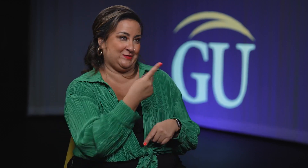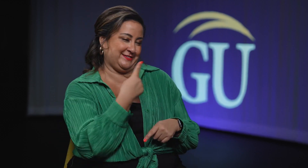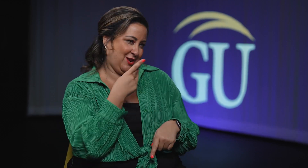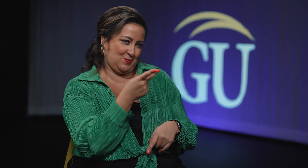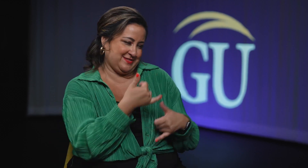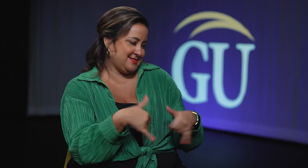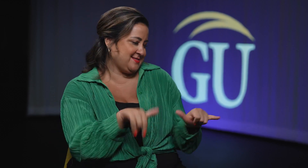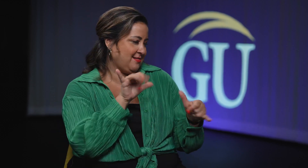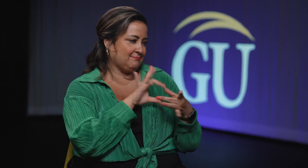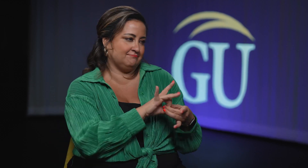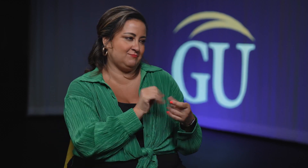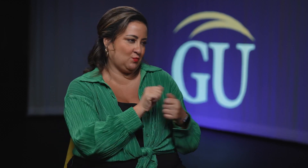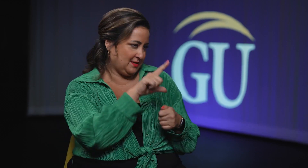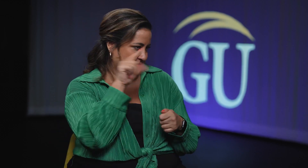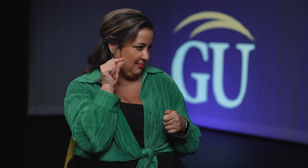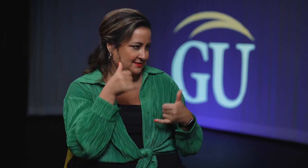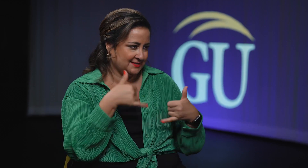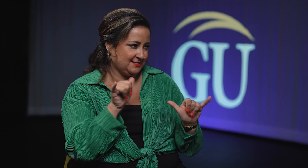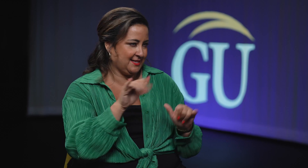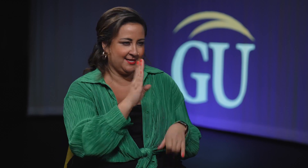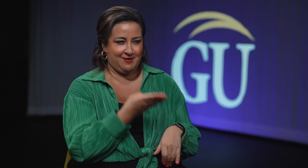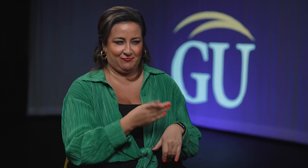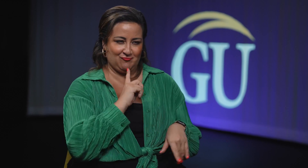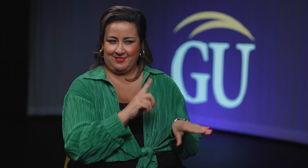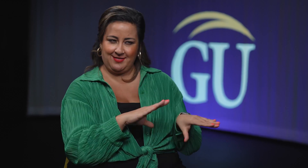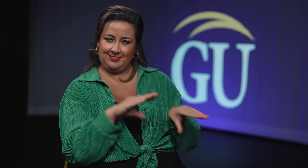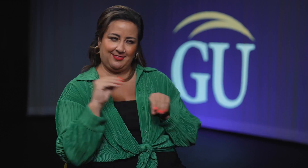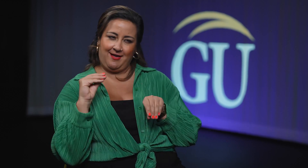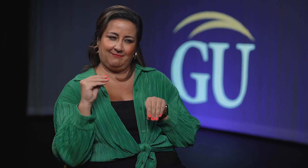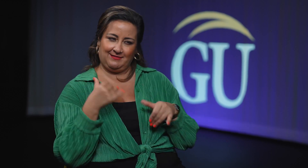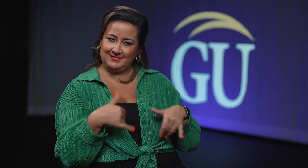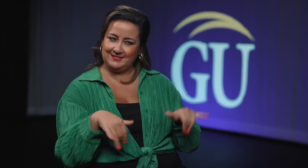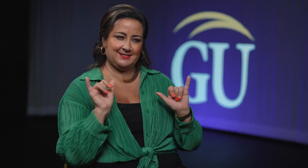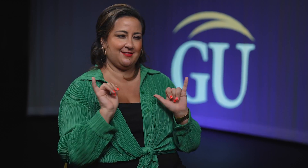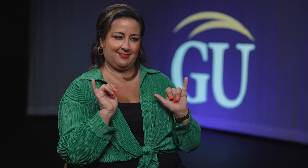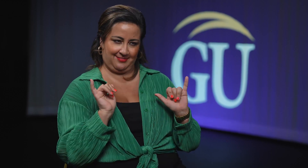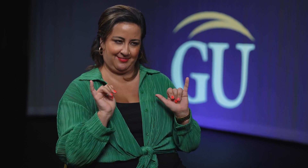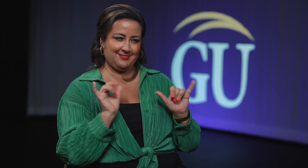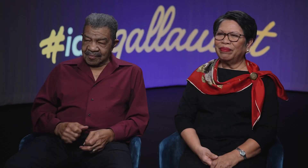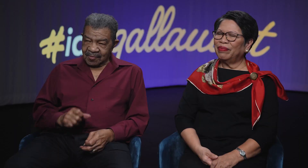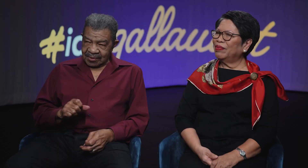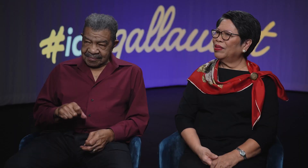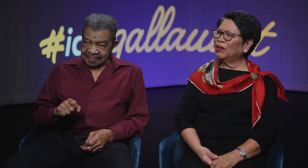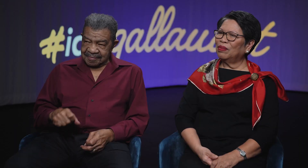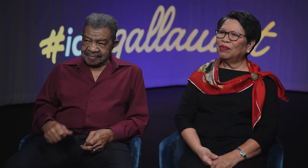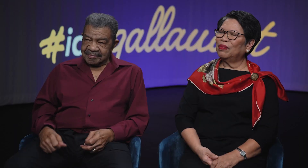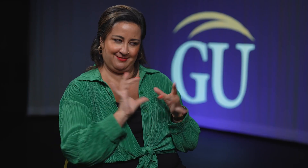You say you're still connected with Gallaudet, and have never really left. That's right.